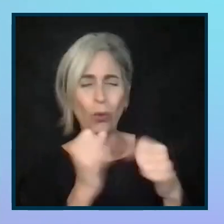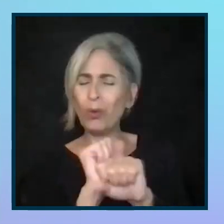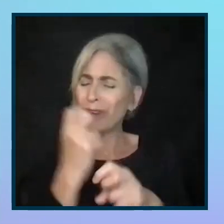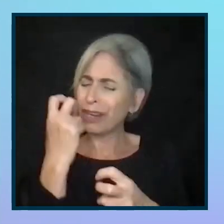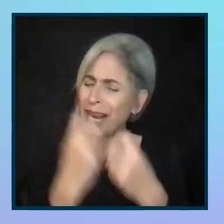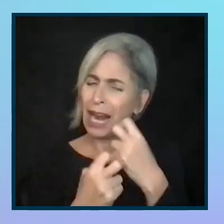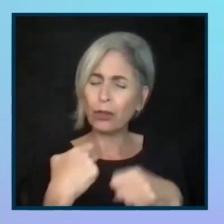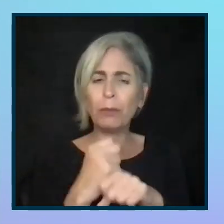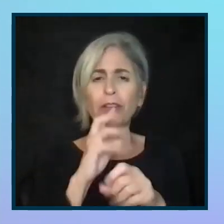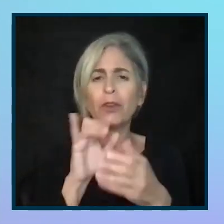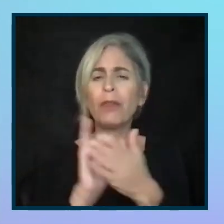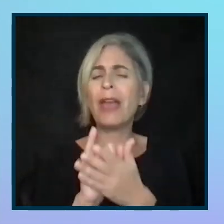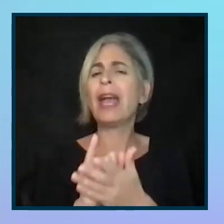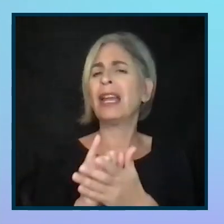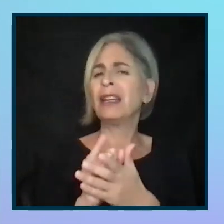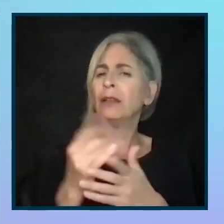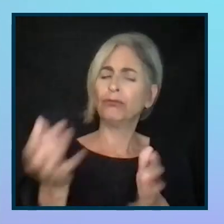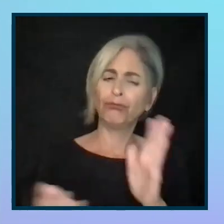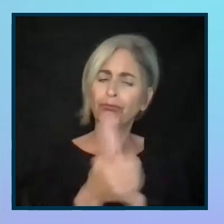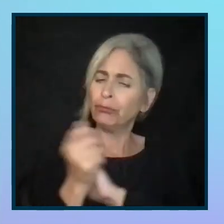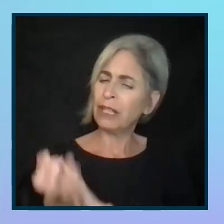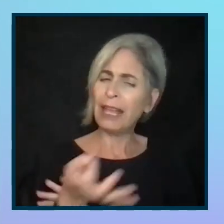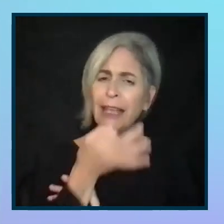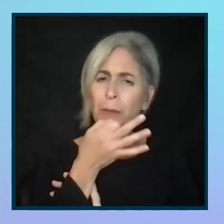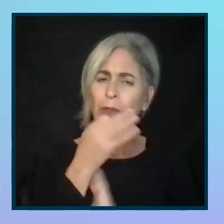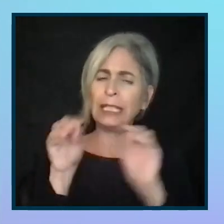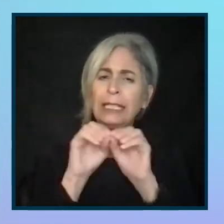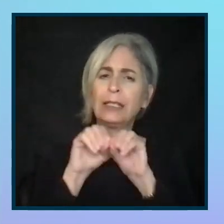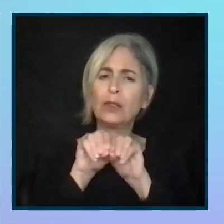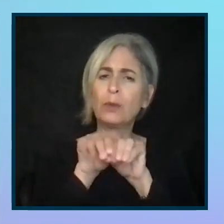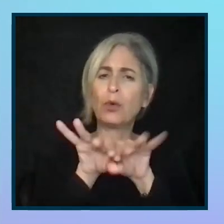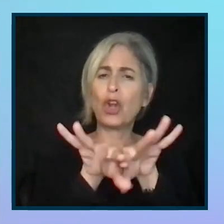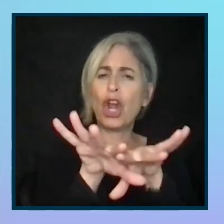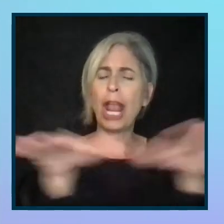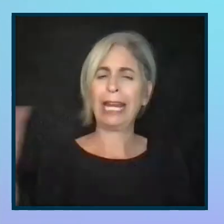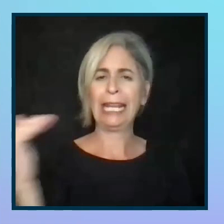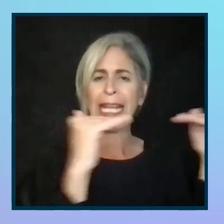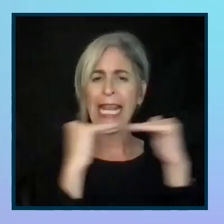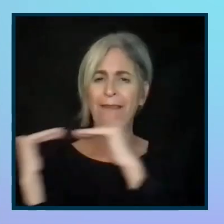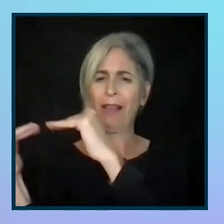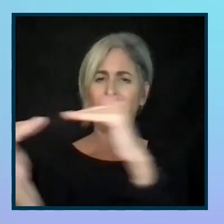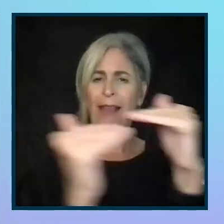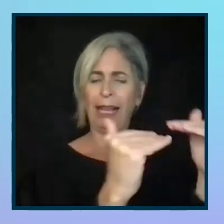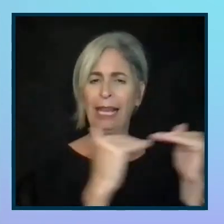that expertise is spread more evenly across the company. So I feel very fortunate about that.